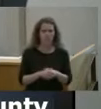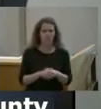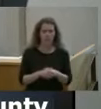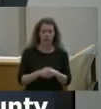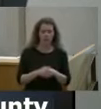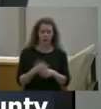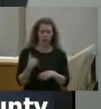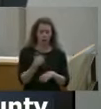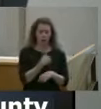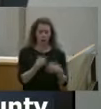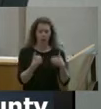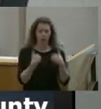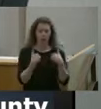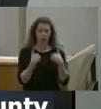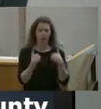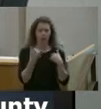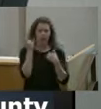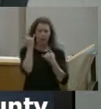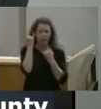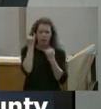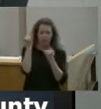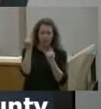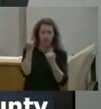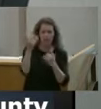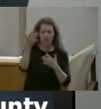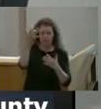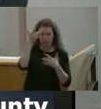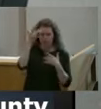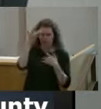we don't actually know and we won't know until this is all settled,